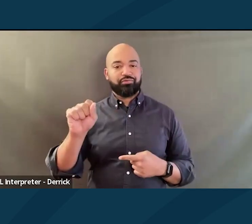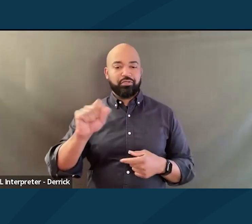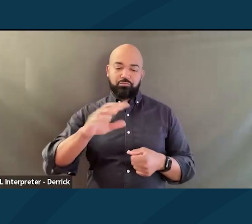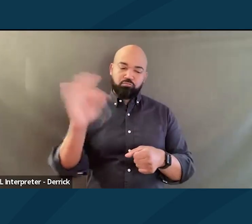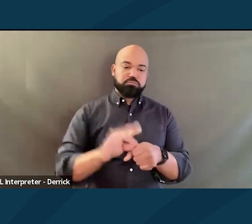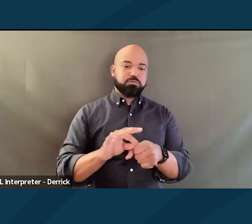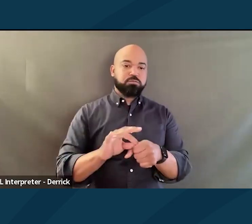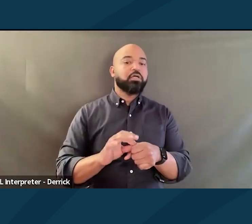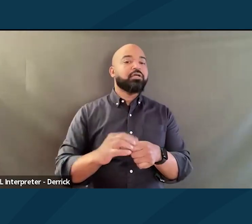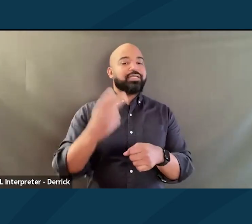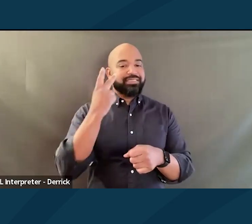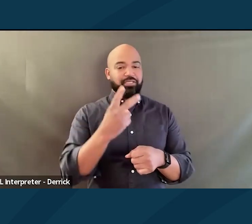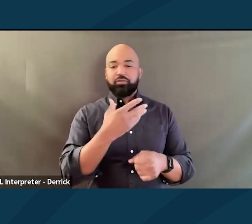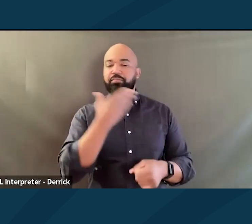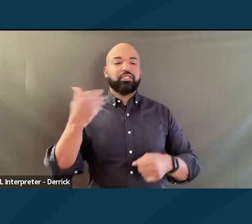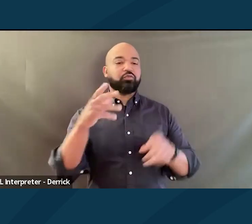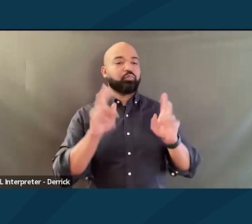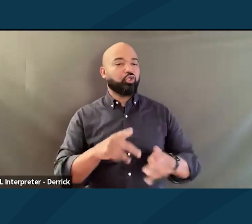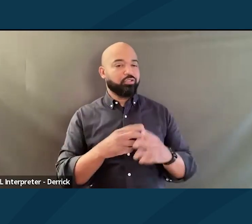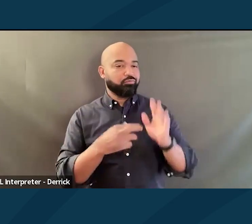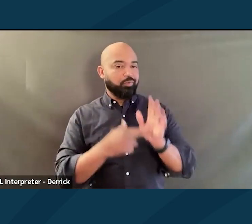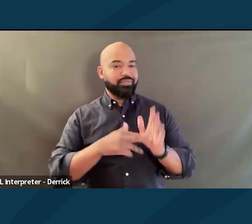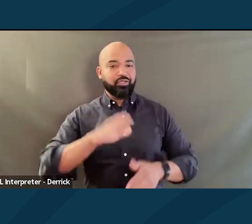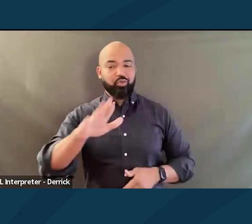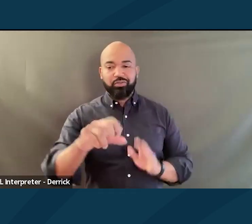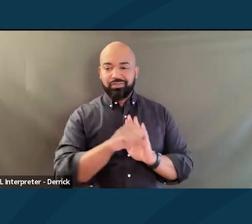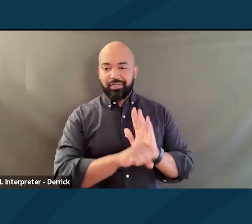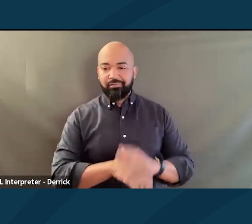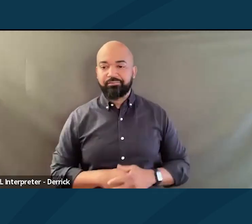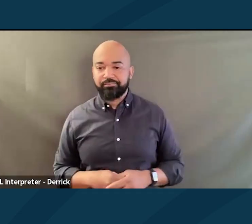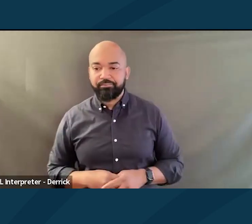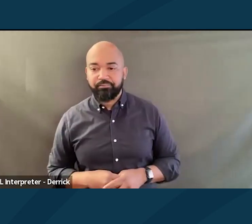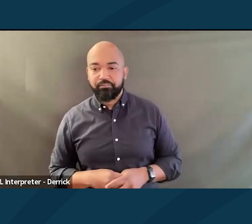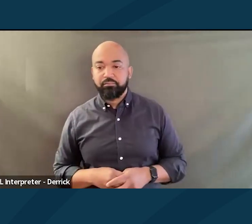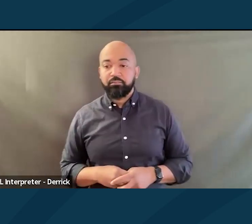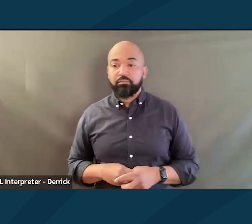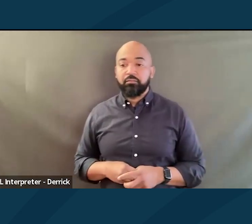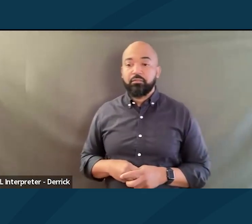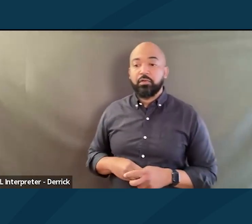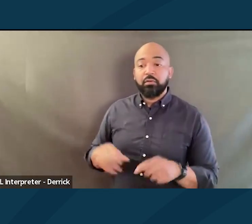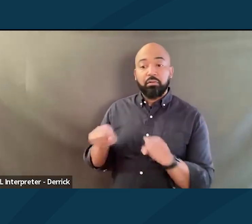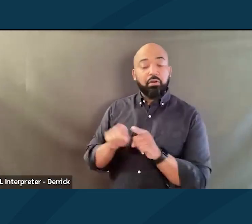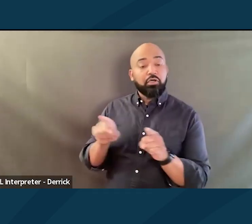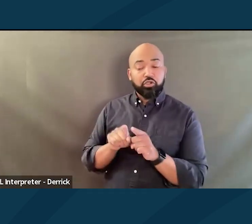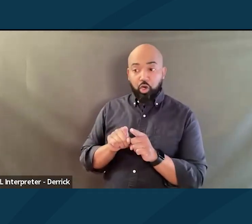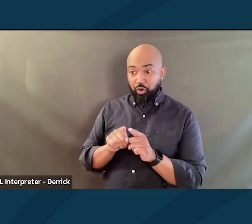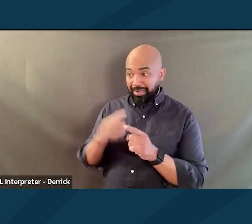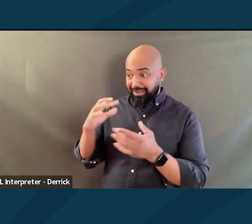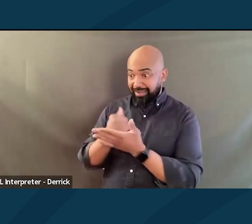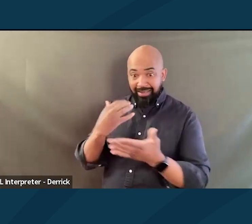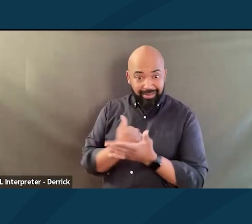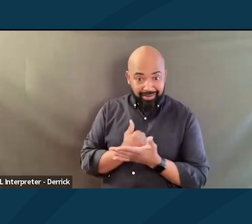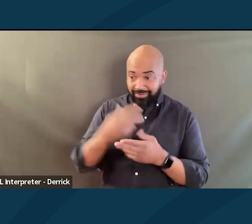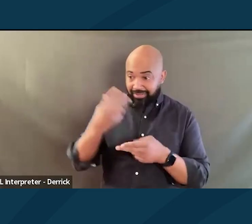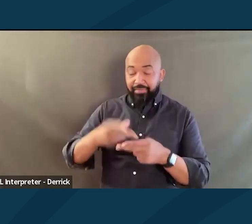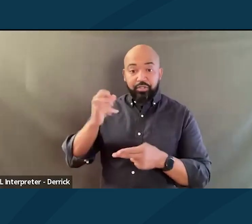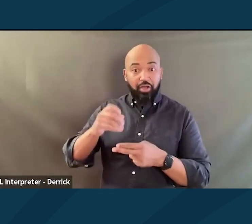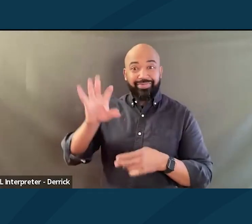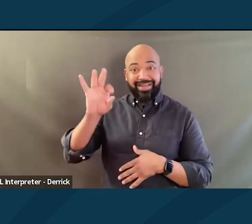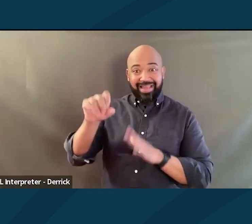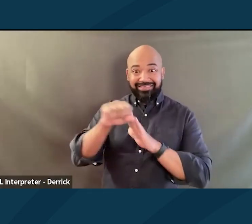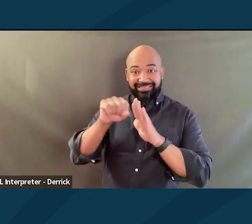represent your state, and to educate, to take the name off those nine states.